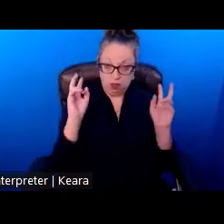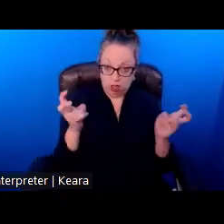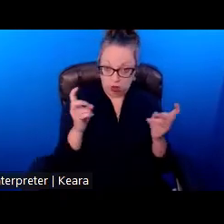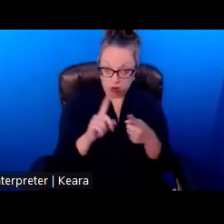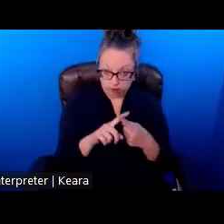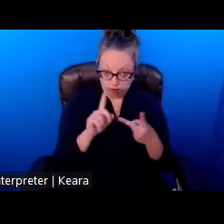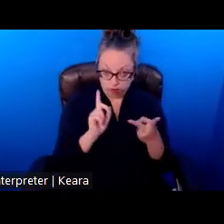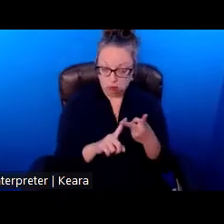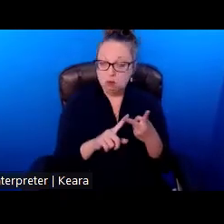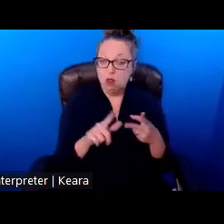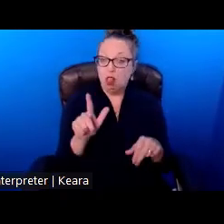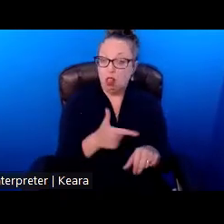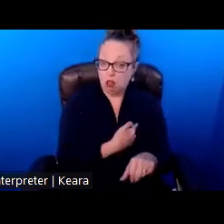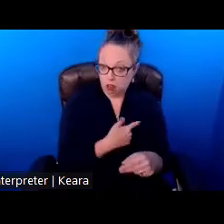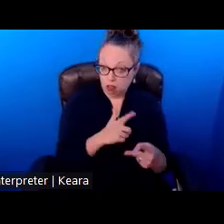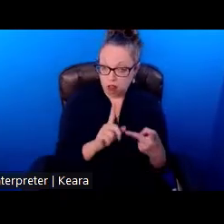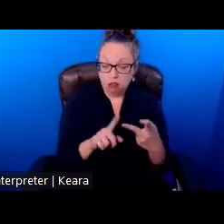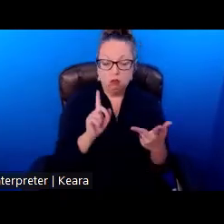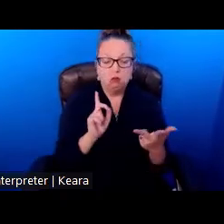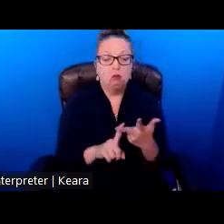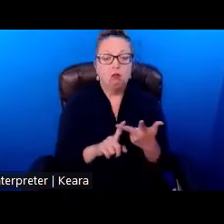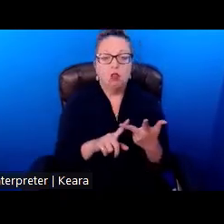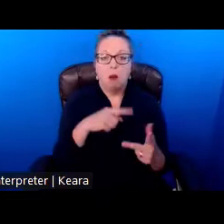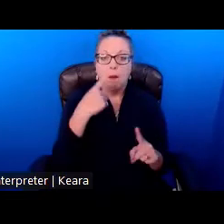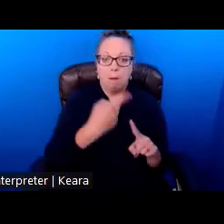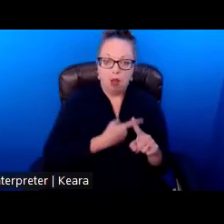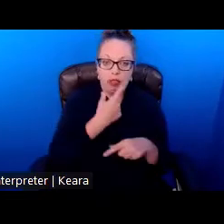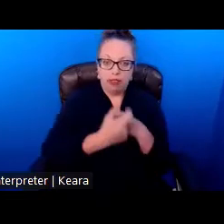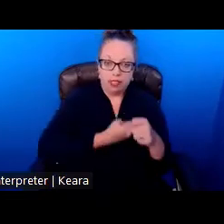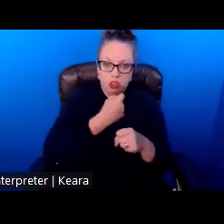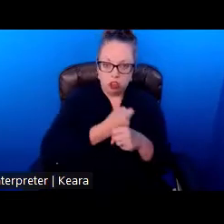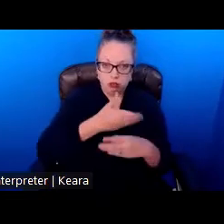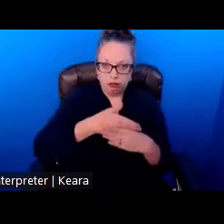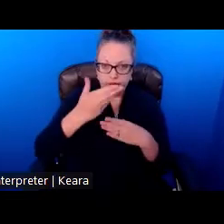Length of the full work. The month and year the work was completed.